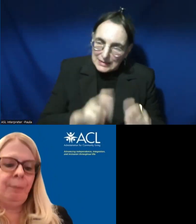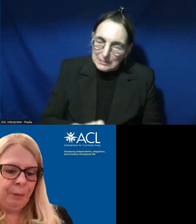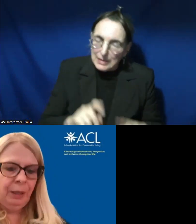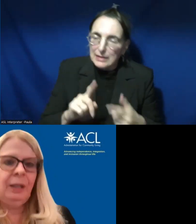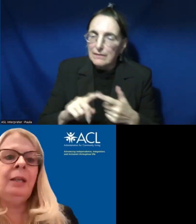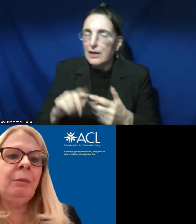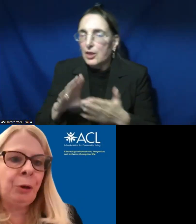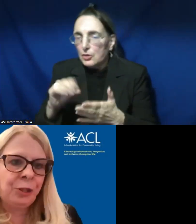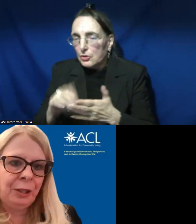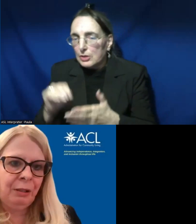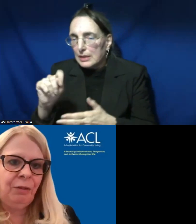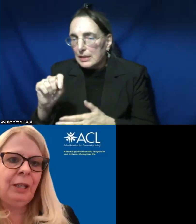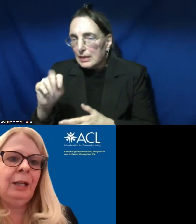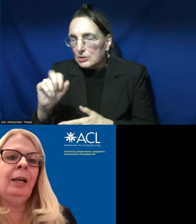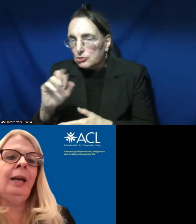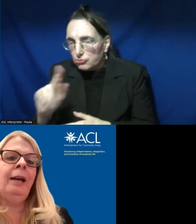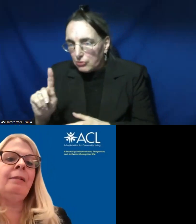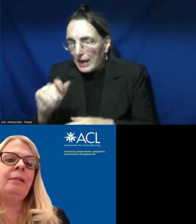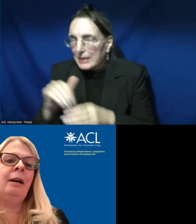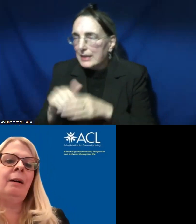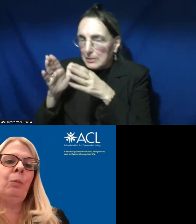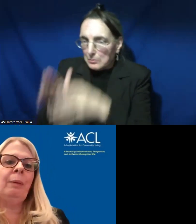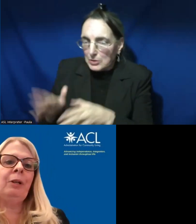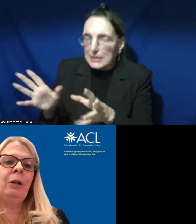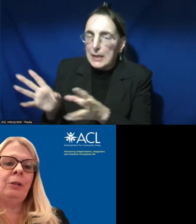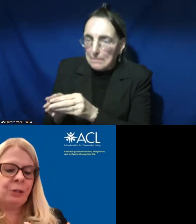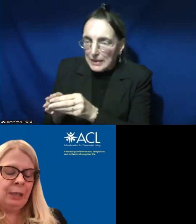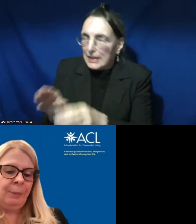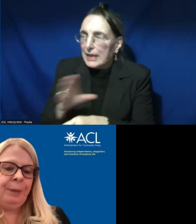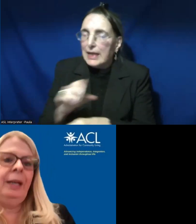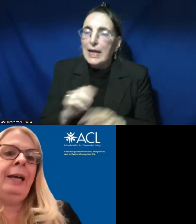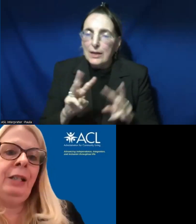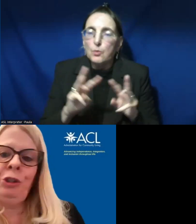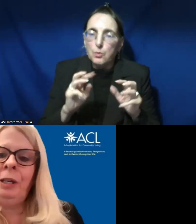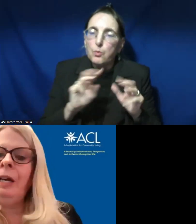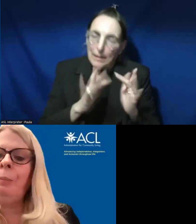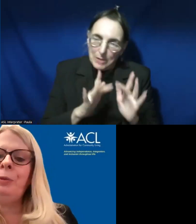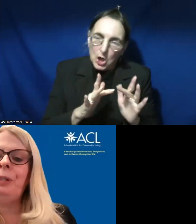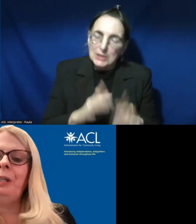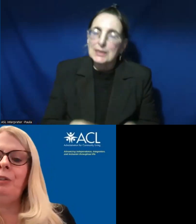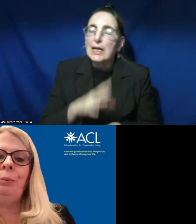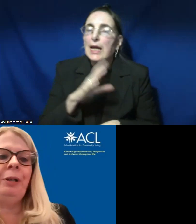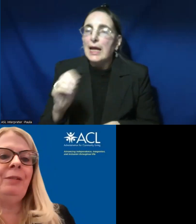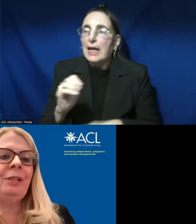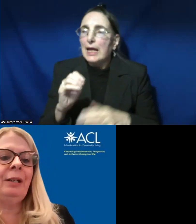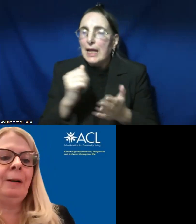in-person convening, and webinars. And help us with the issue briefs.